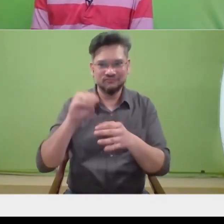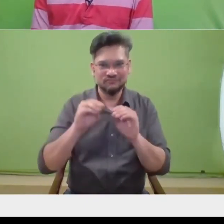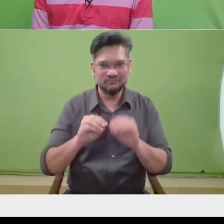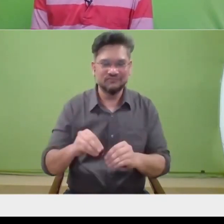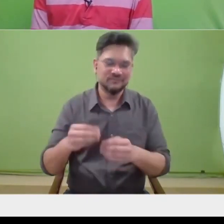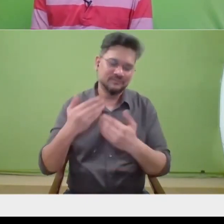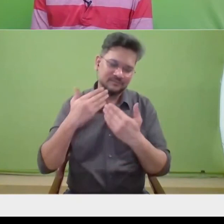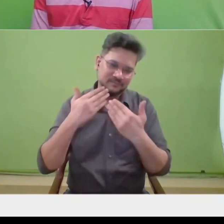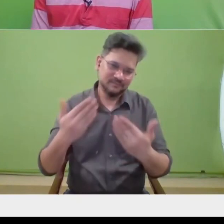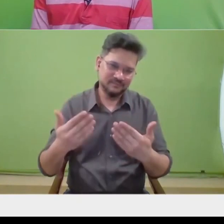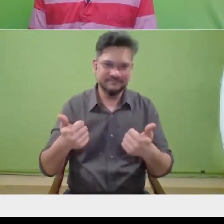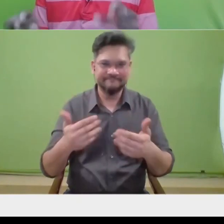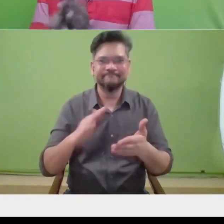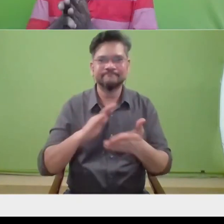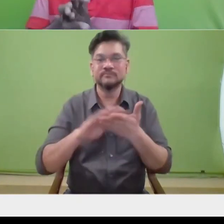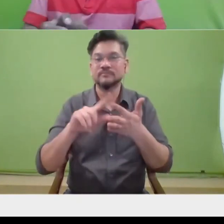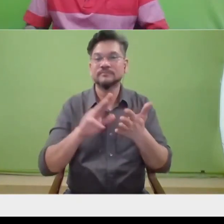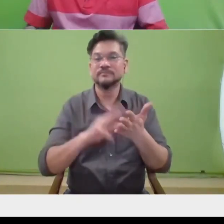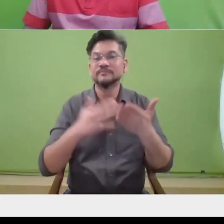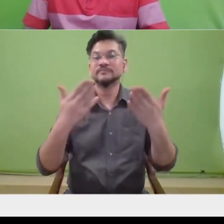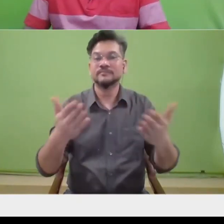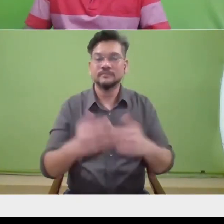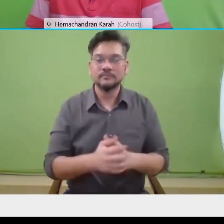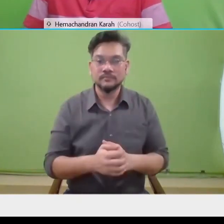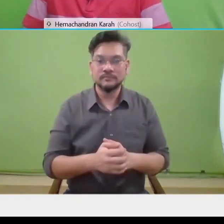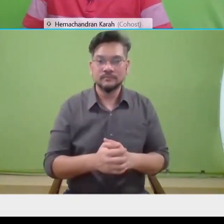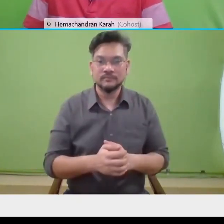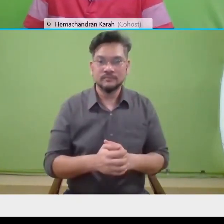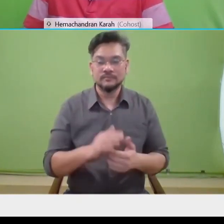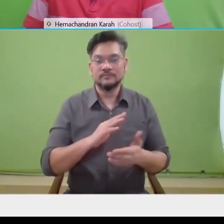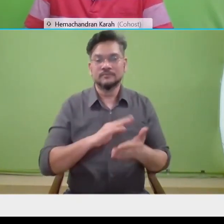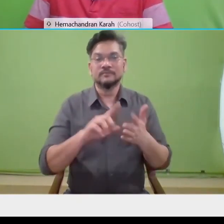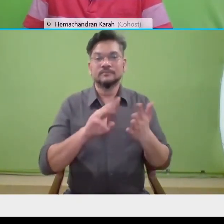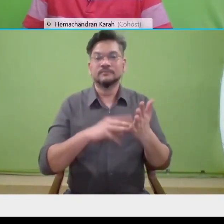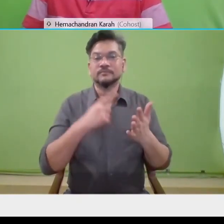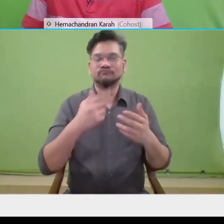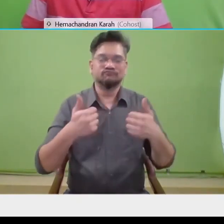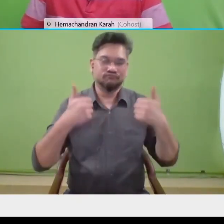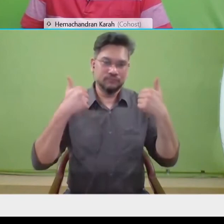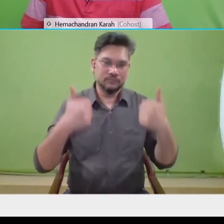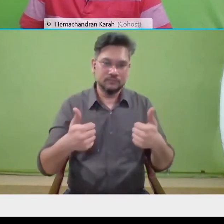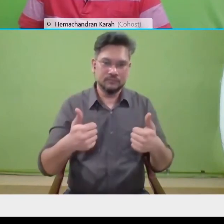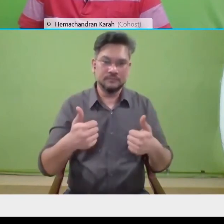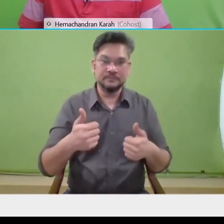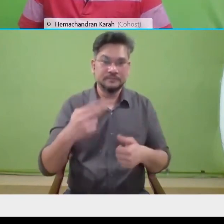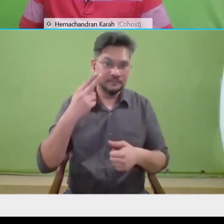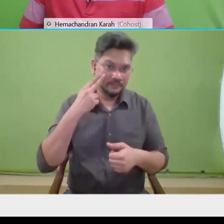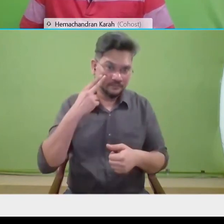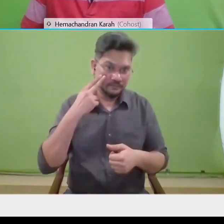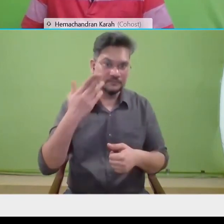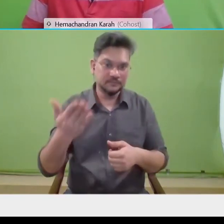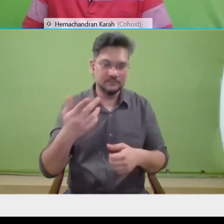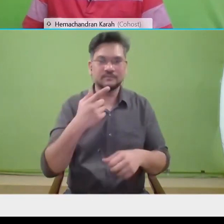Dr Hem great professor Tanmoy so not only talk about linguistics and sign language face